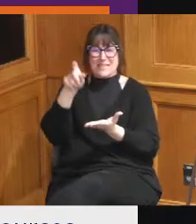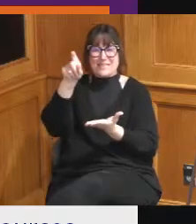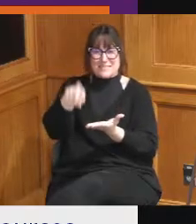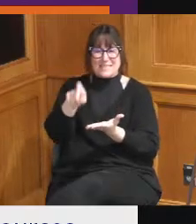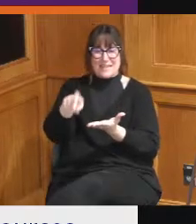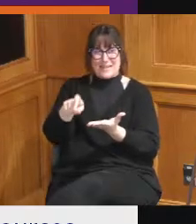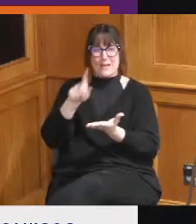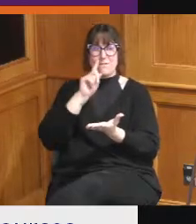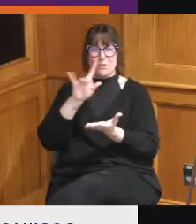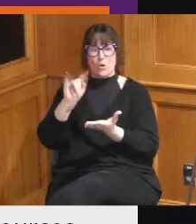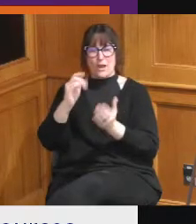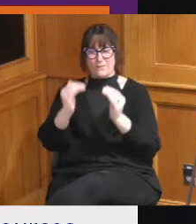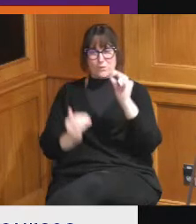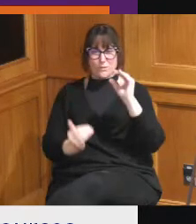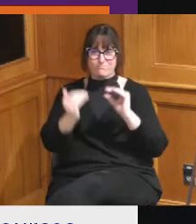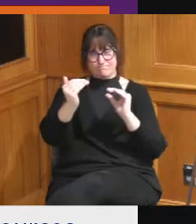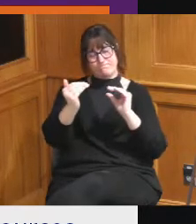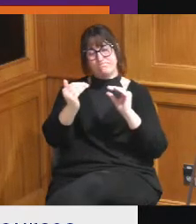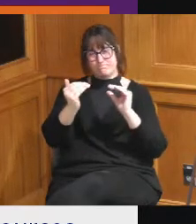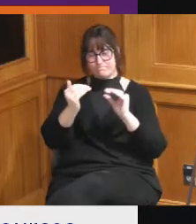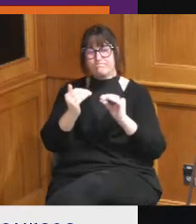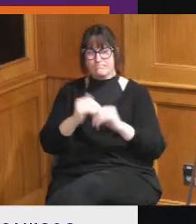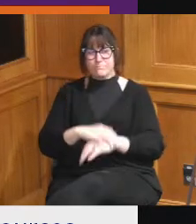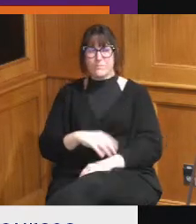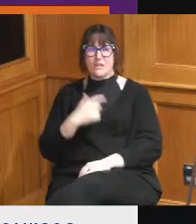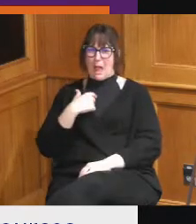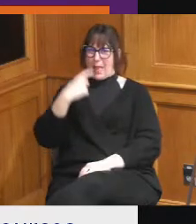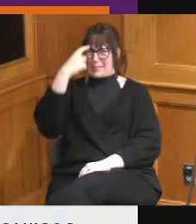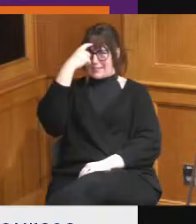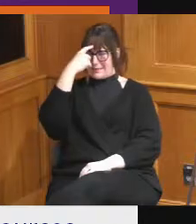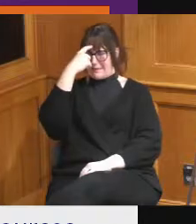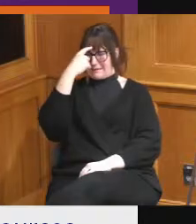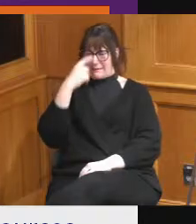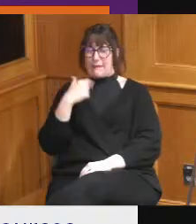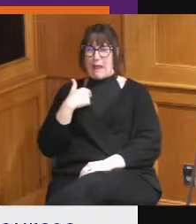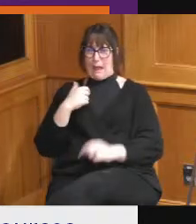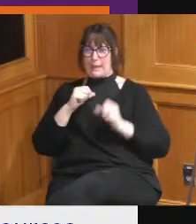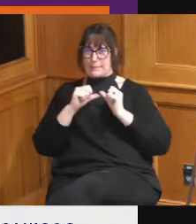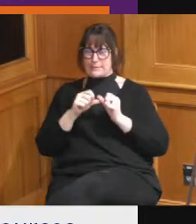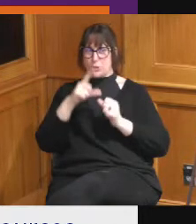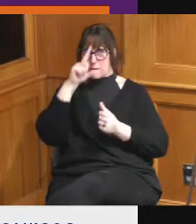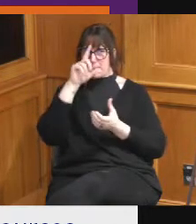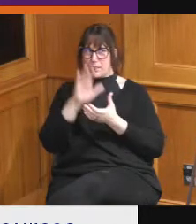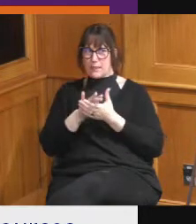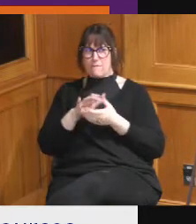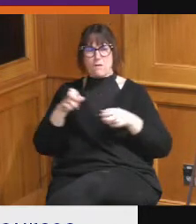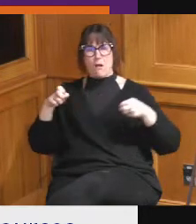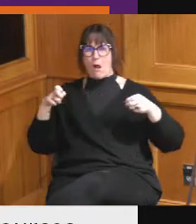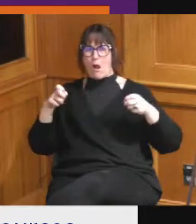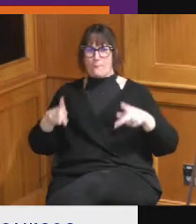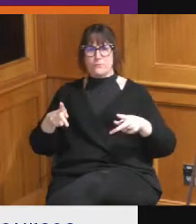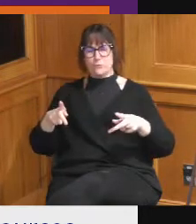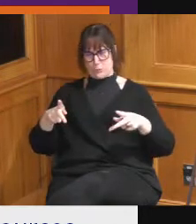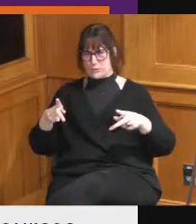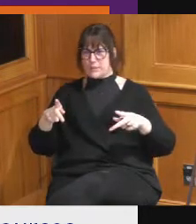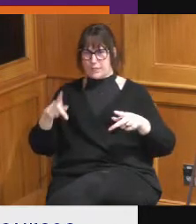will be but I think you know I continue to believe that there is a real opportunity if we continue